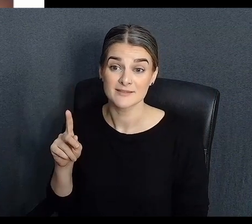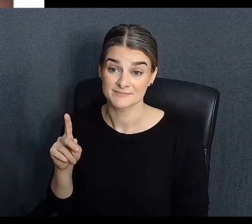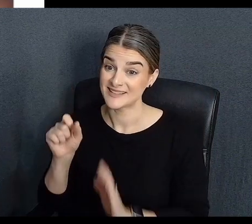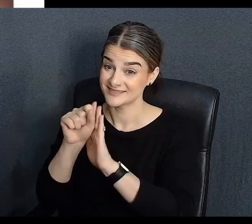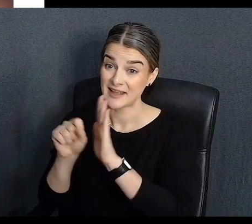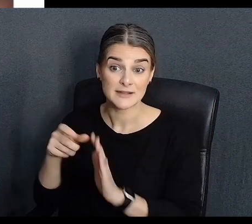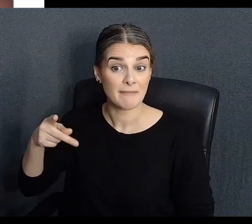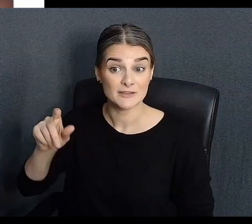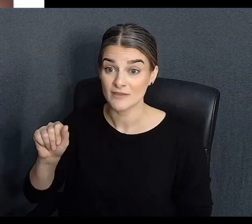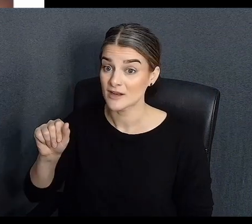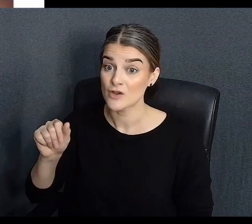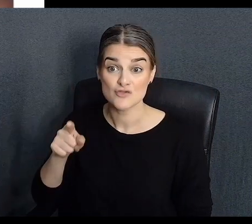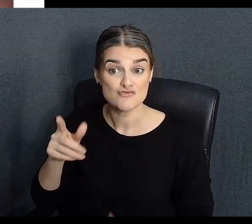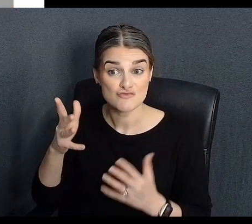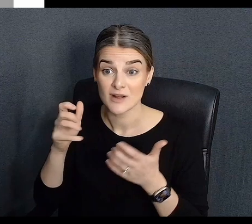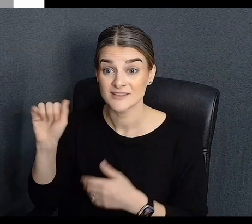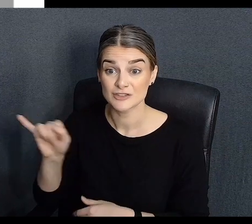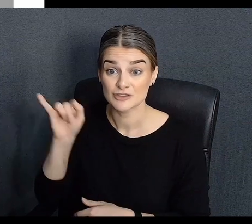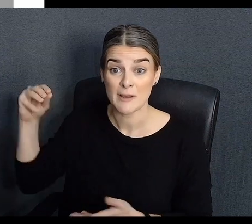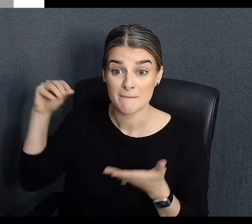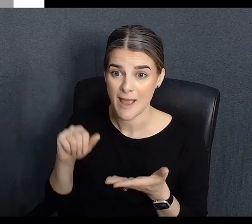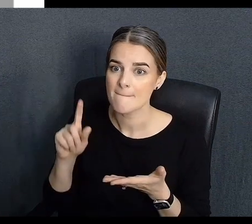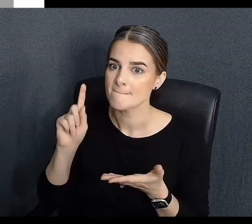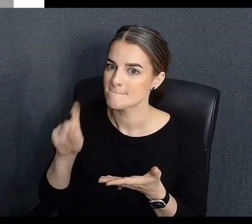if you're looking for insurance funding purposes.